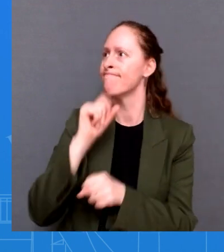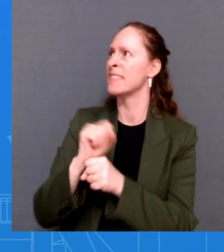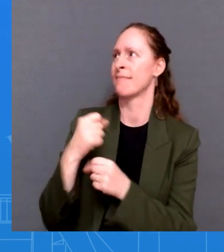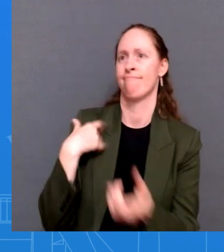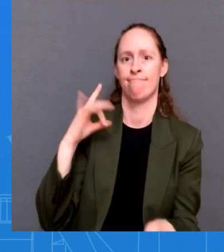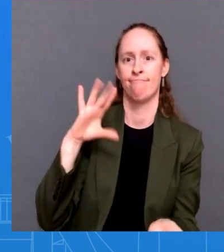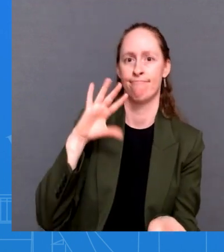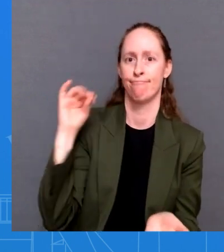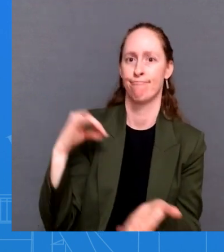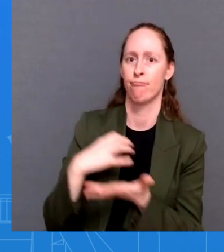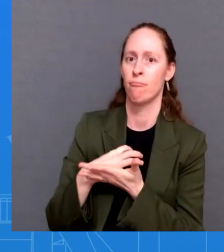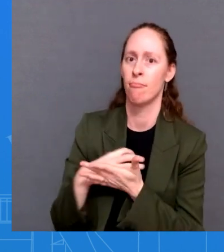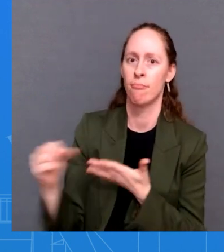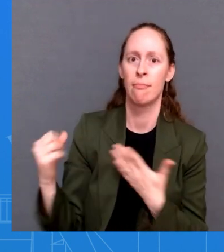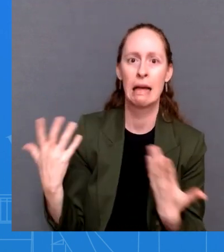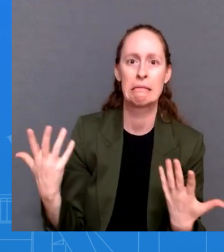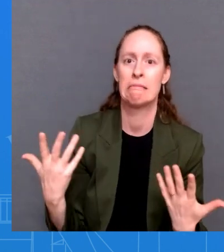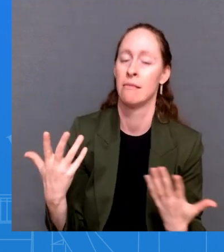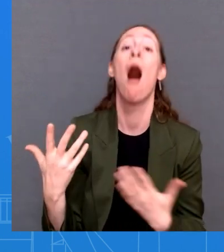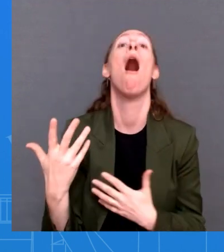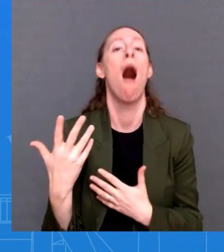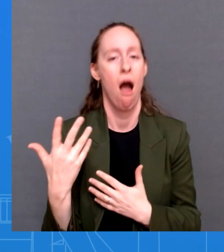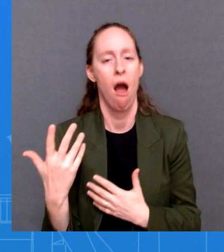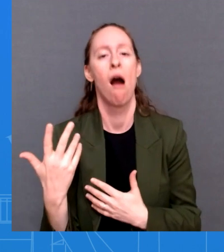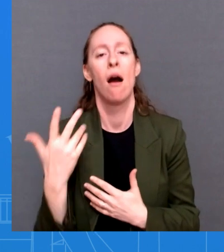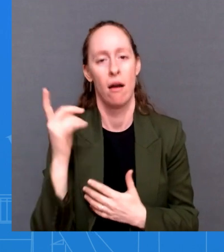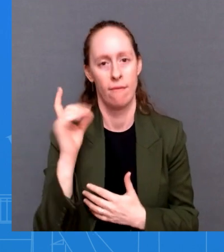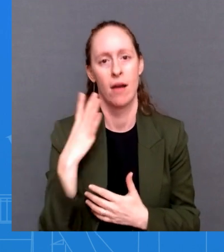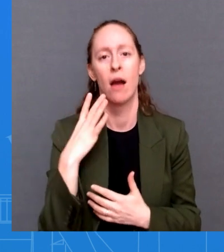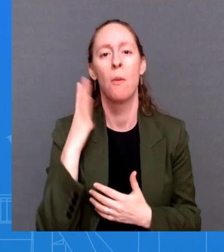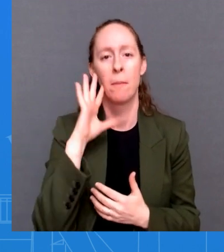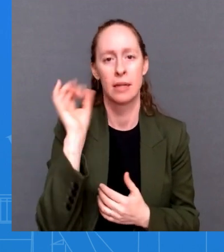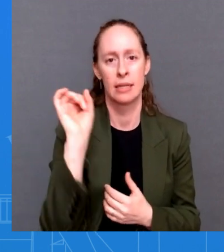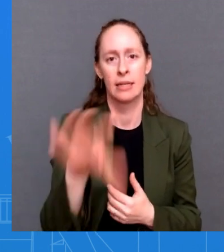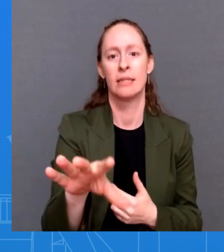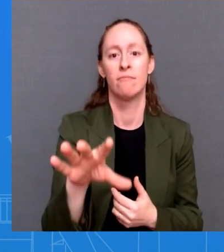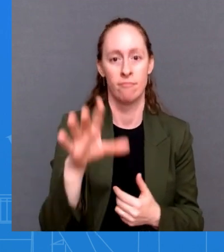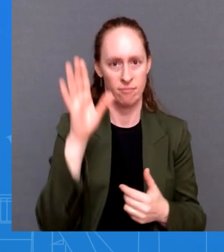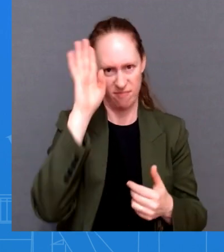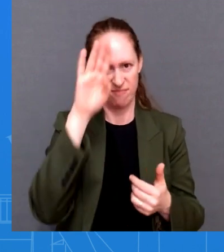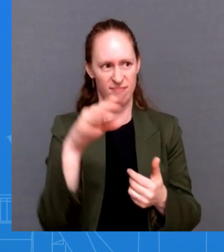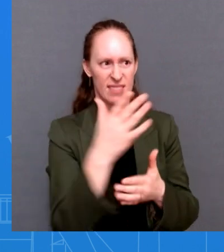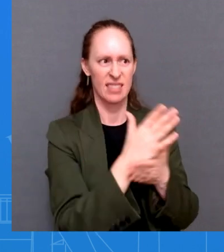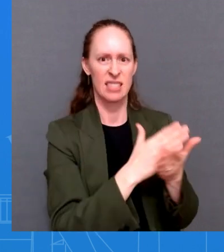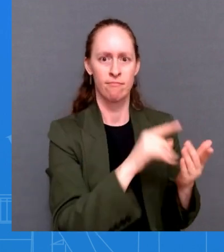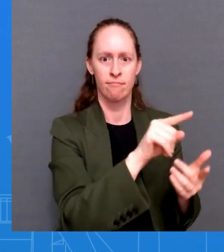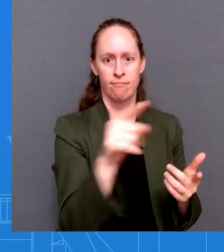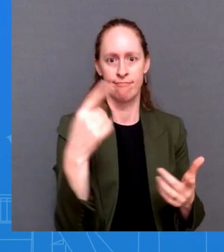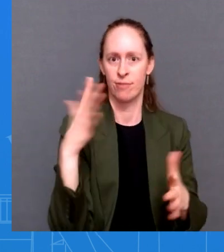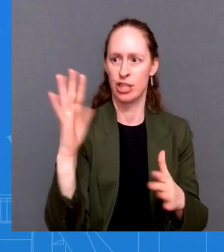that they have used 85 percent of their supply, they can order more. The Strategic National Stockpile Team immediately fulfills